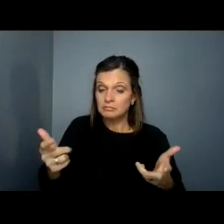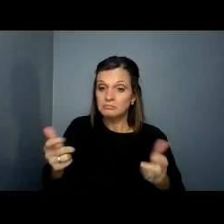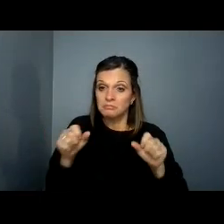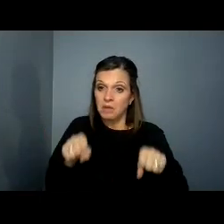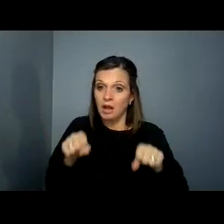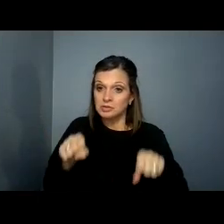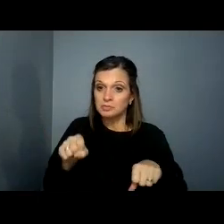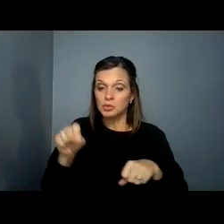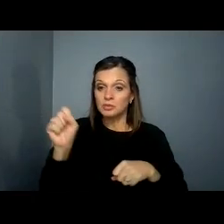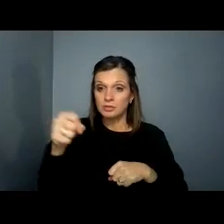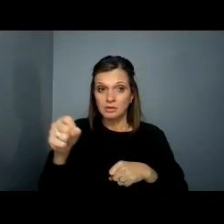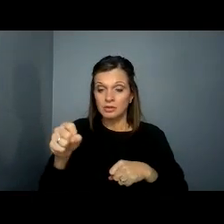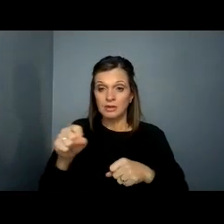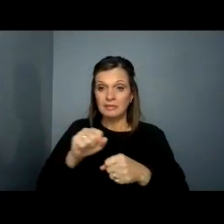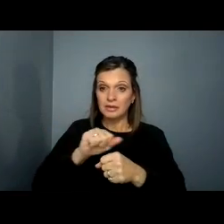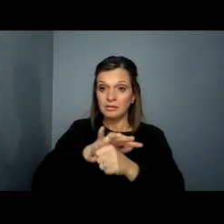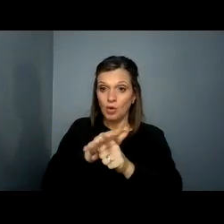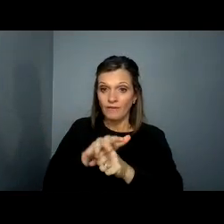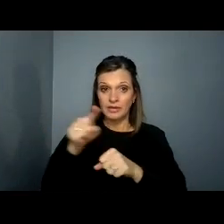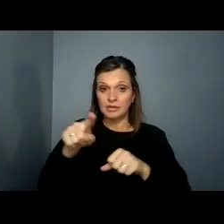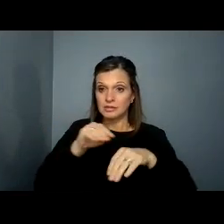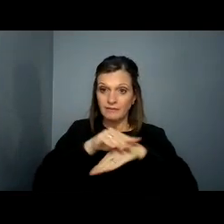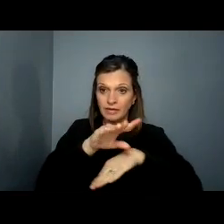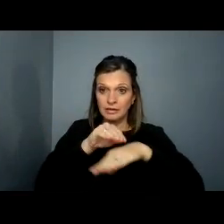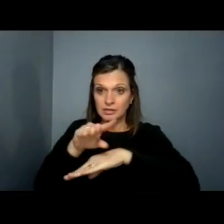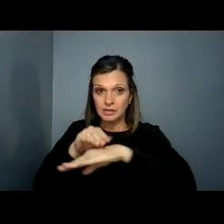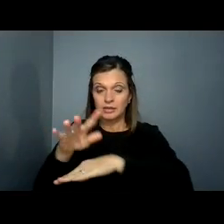It's affected everything else. I feel like it's affected me when I got it.